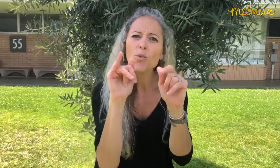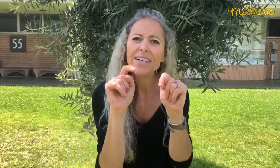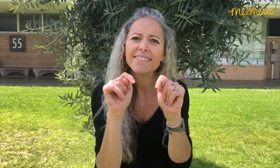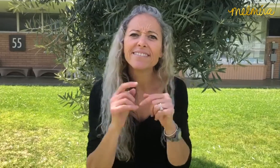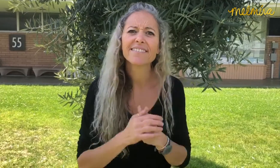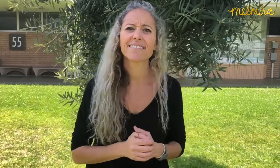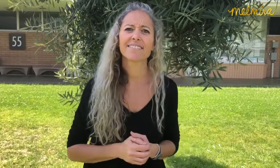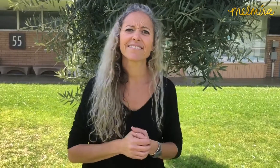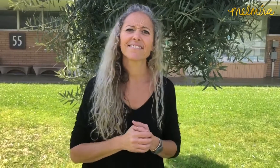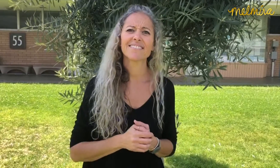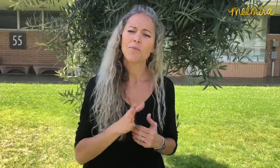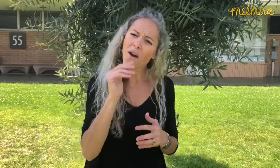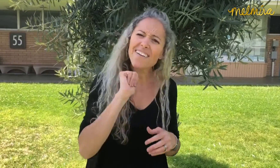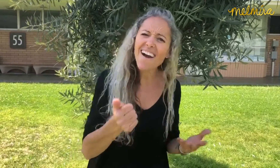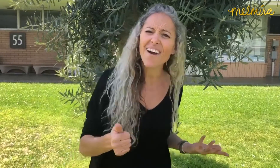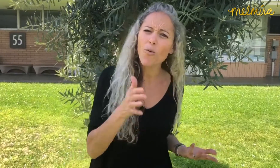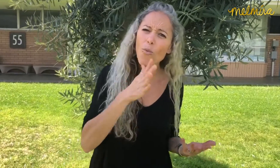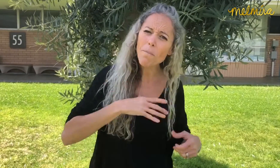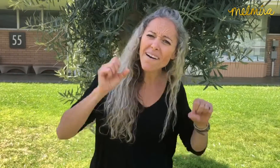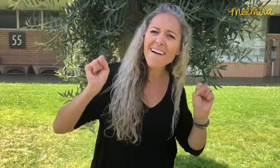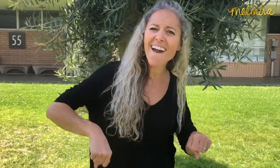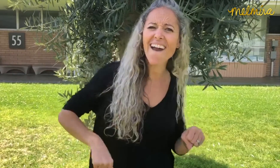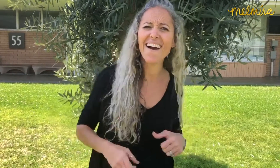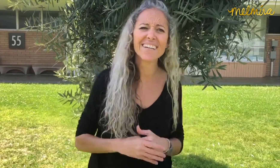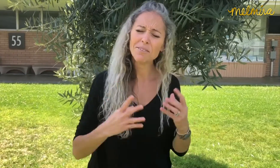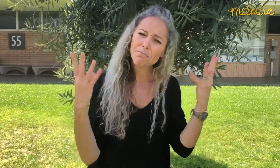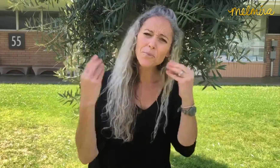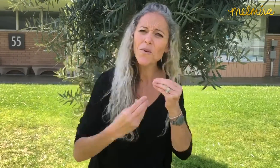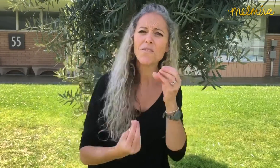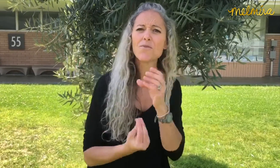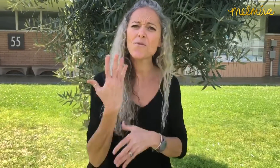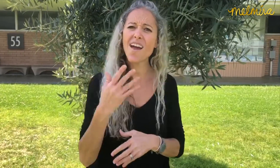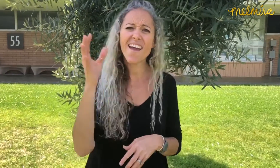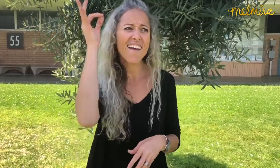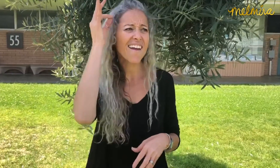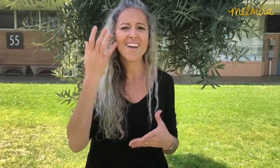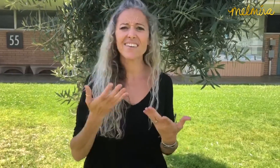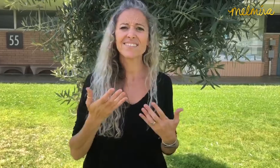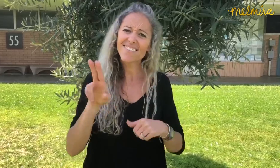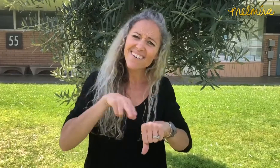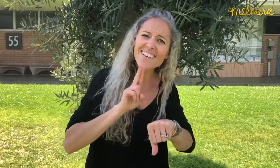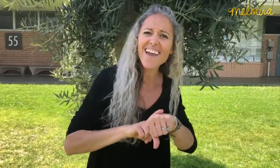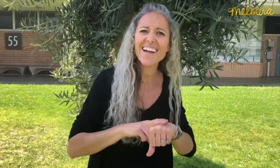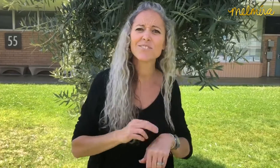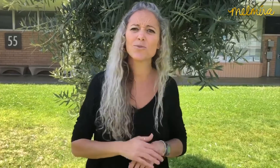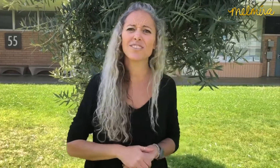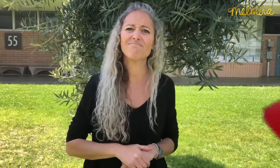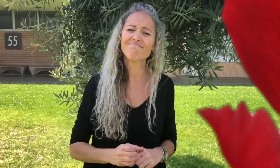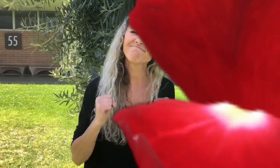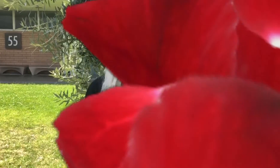Women can! It's beautiful growing your hair out the natural way.